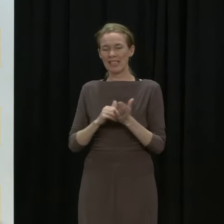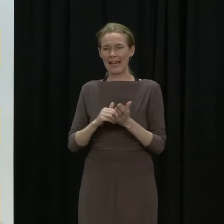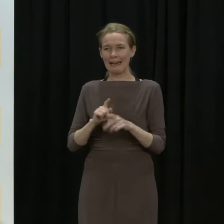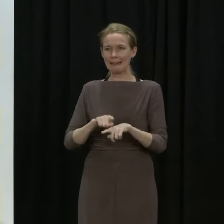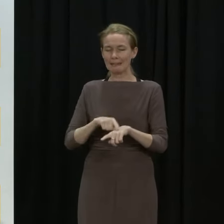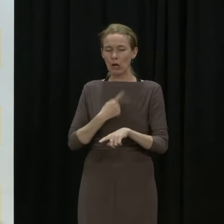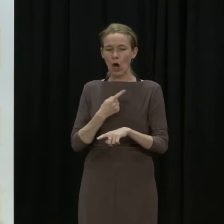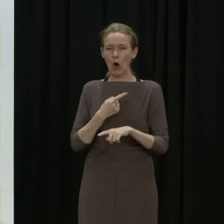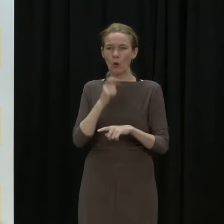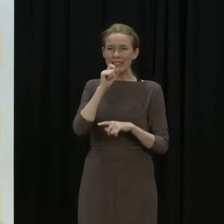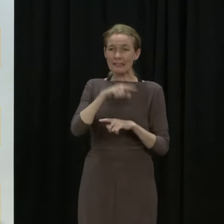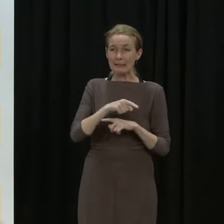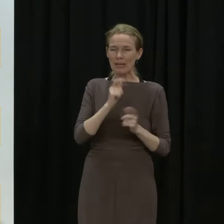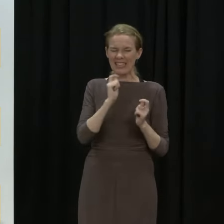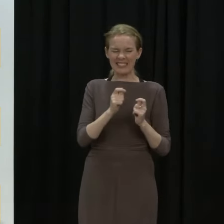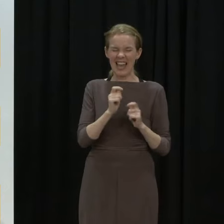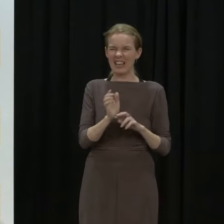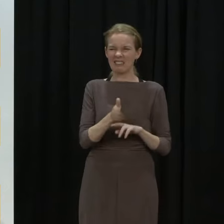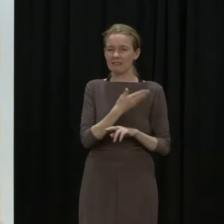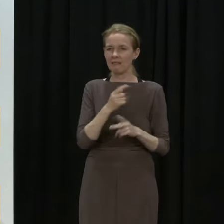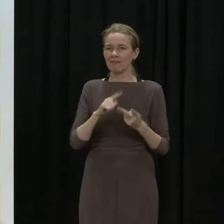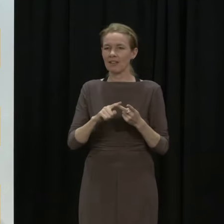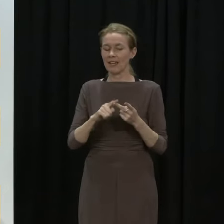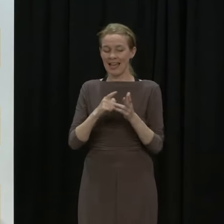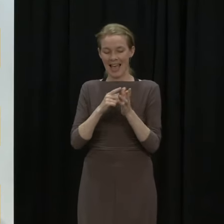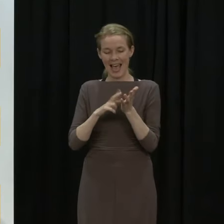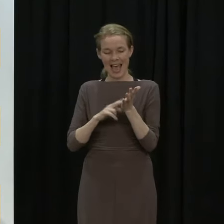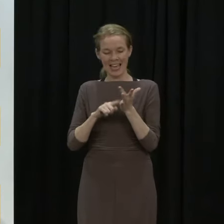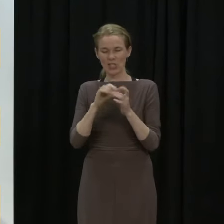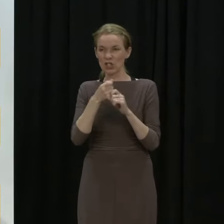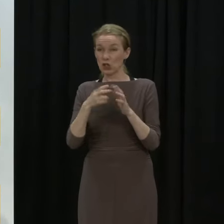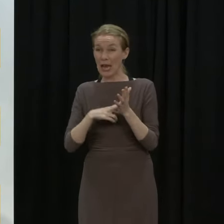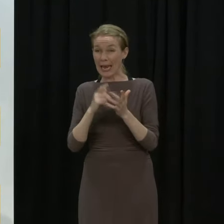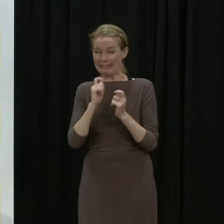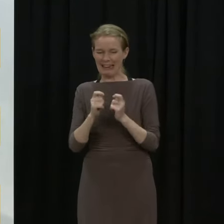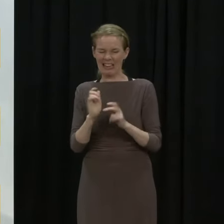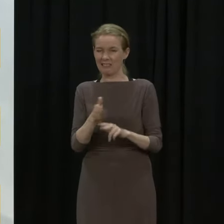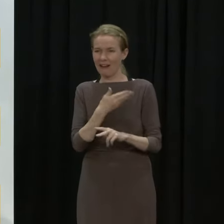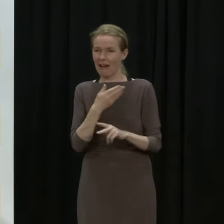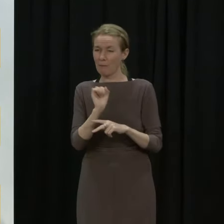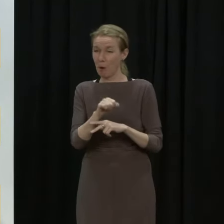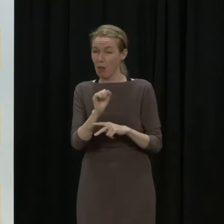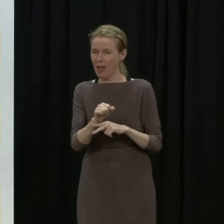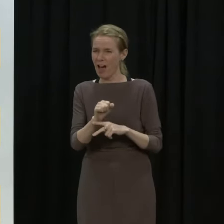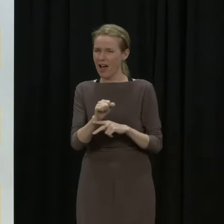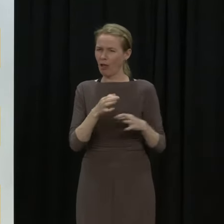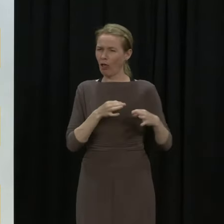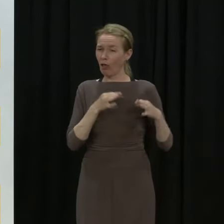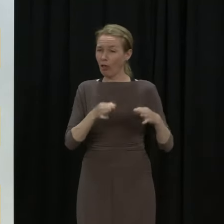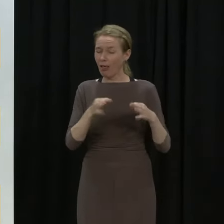point about being agile, first we were too slow with saliva